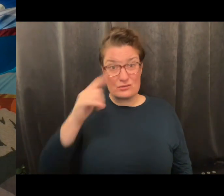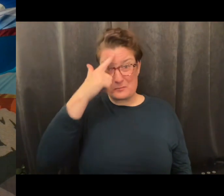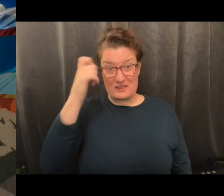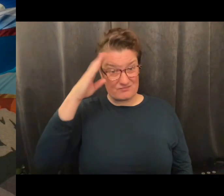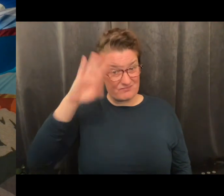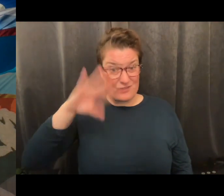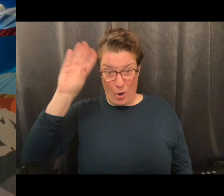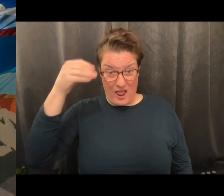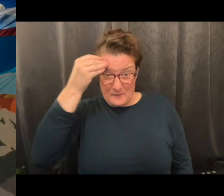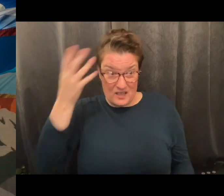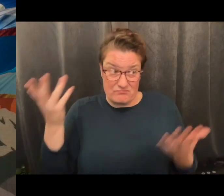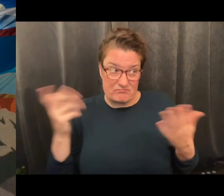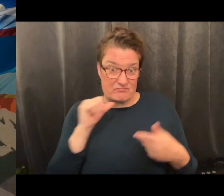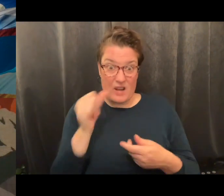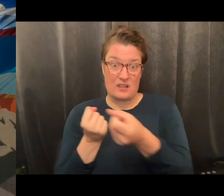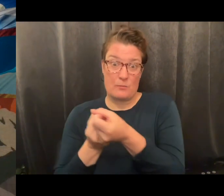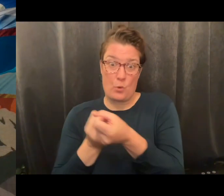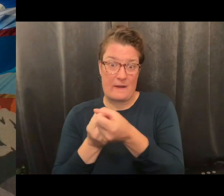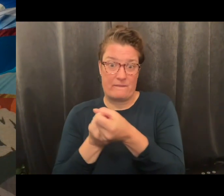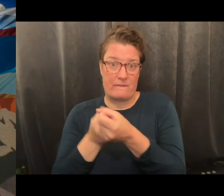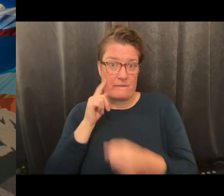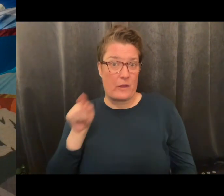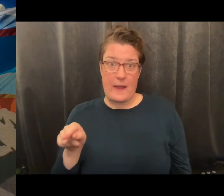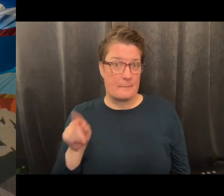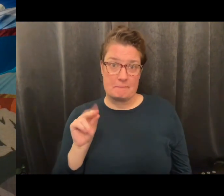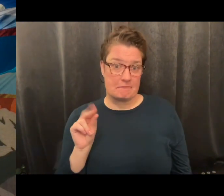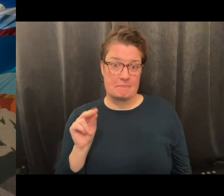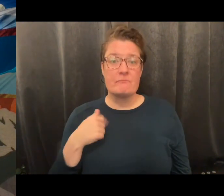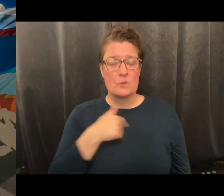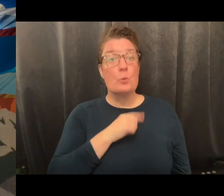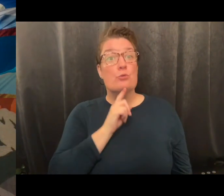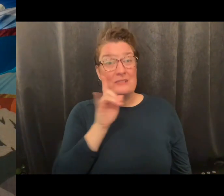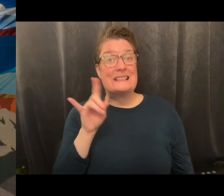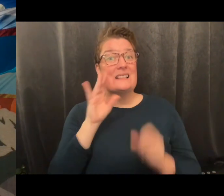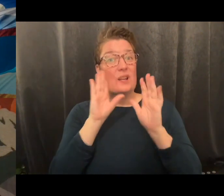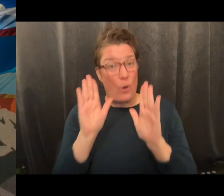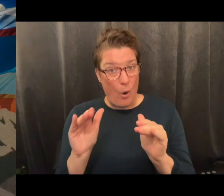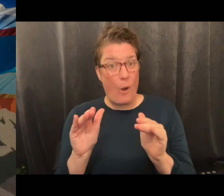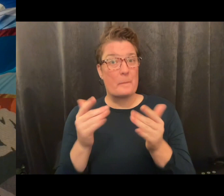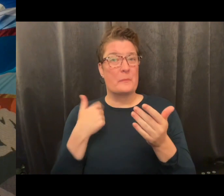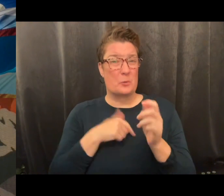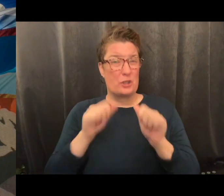were really hoping to change that, but I think it's such a long game to